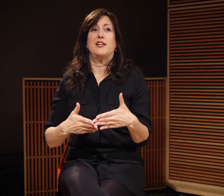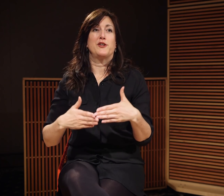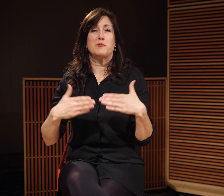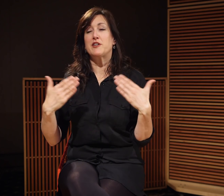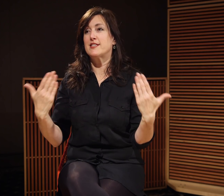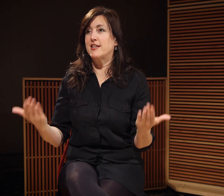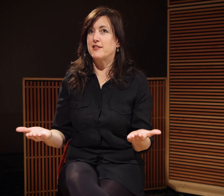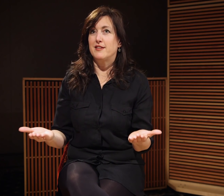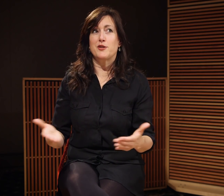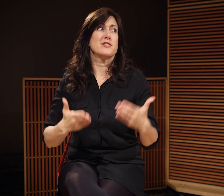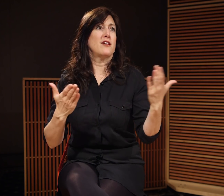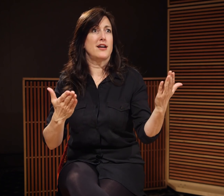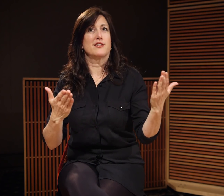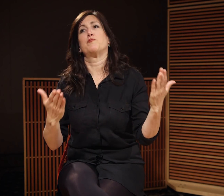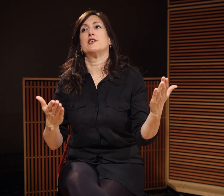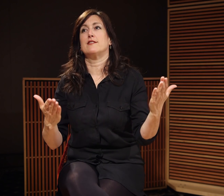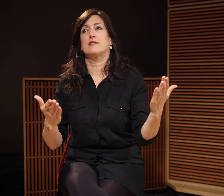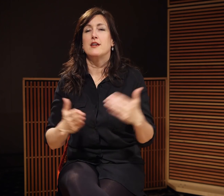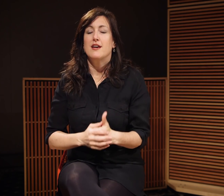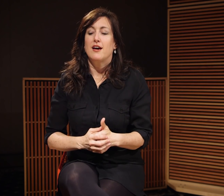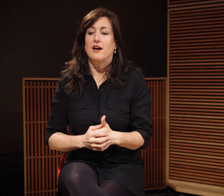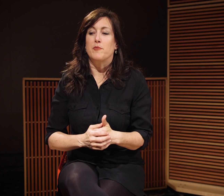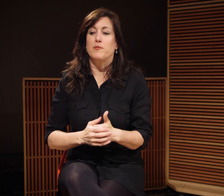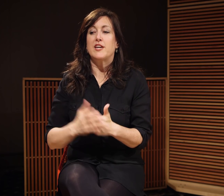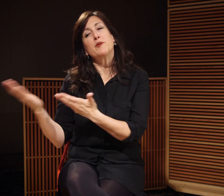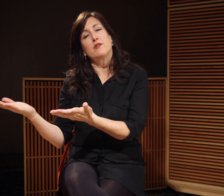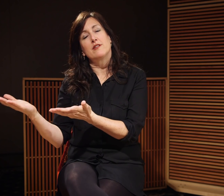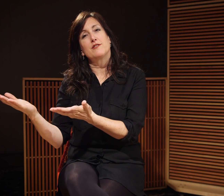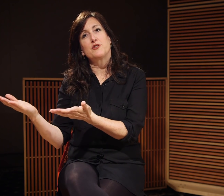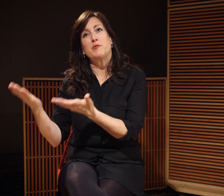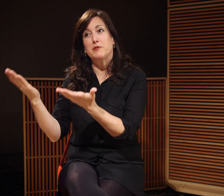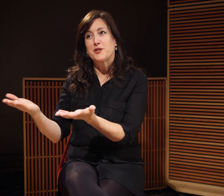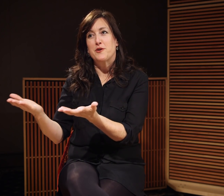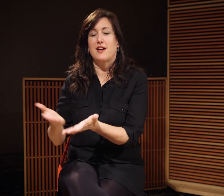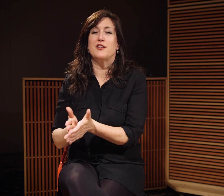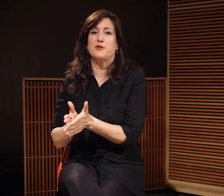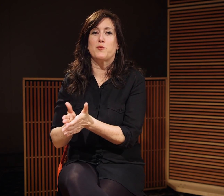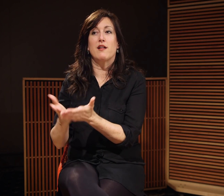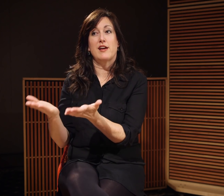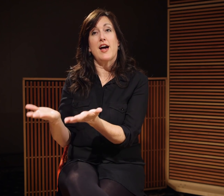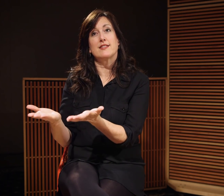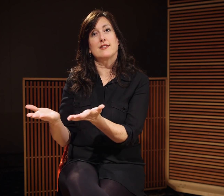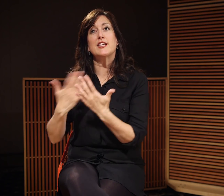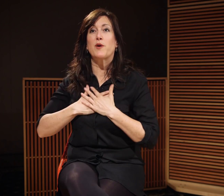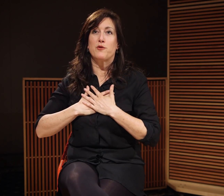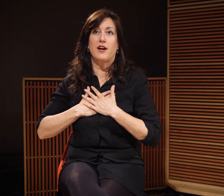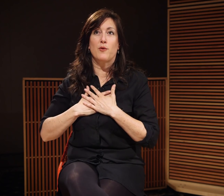and they're experiencing this loss of Prince, deaf people should be able to go to that concert as well and have access, and that's why we're there.